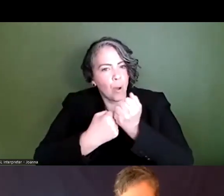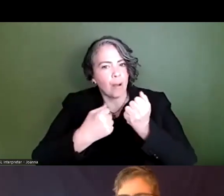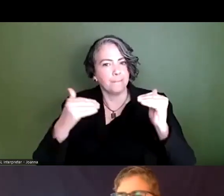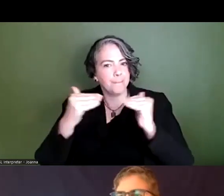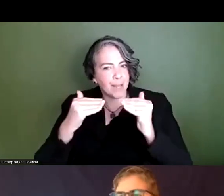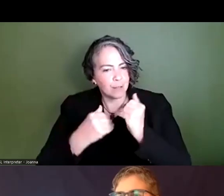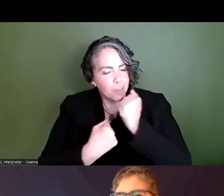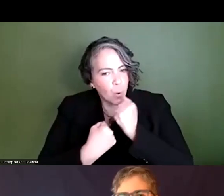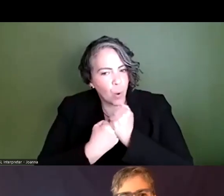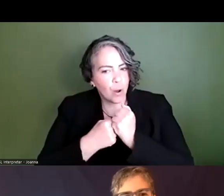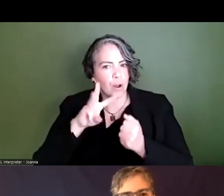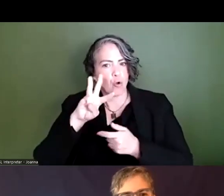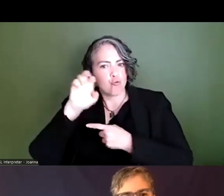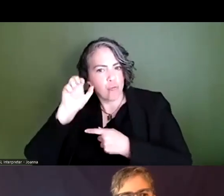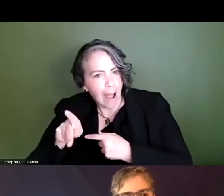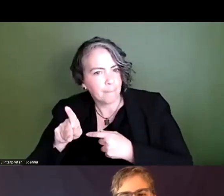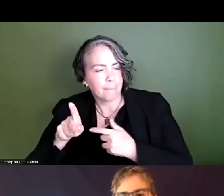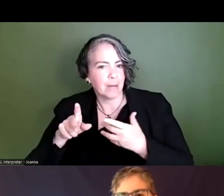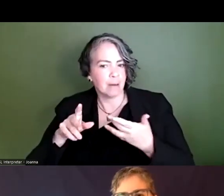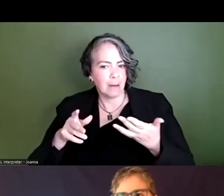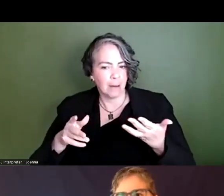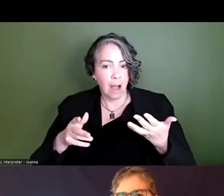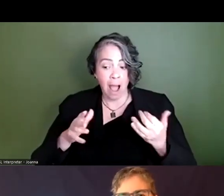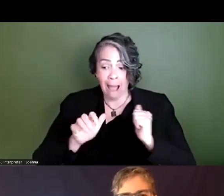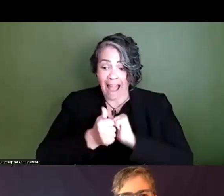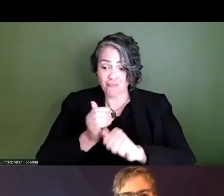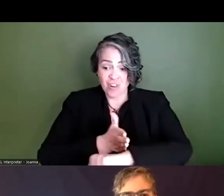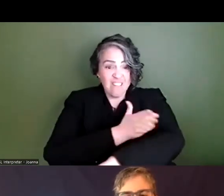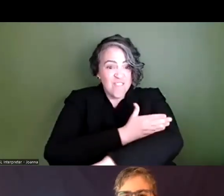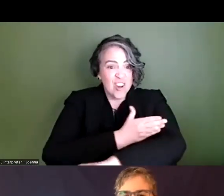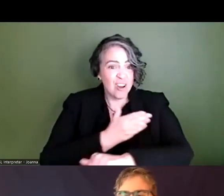you know what, there are multiple pathways of recovery and that wellness recovery action